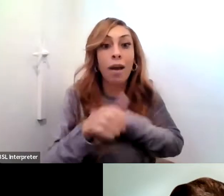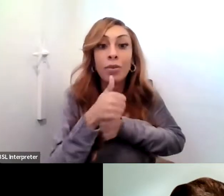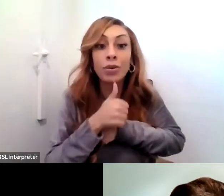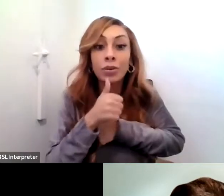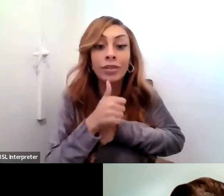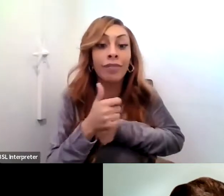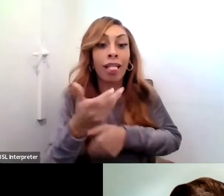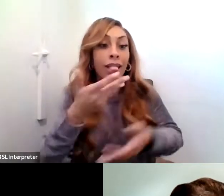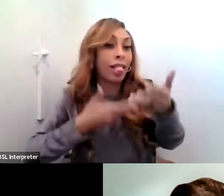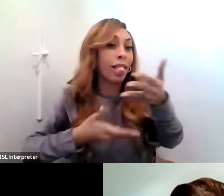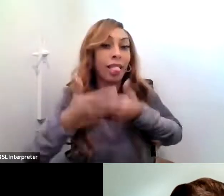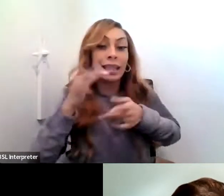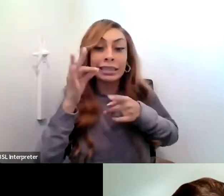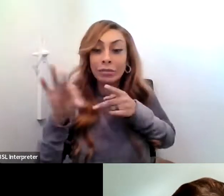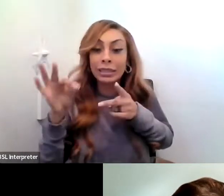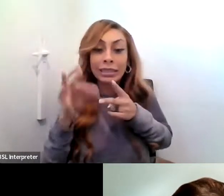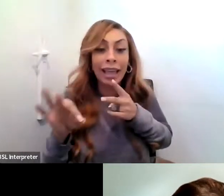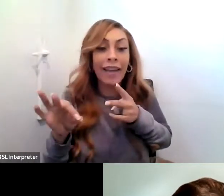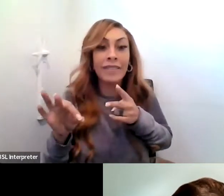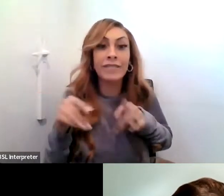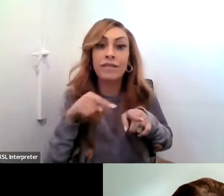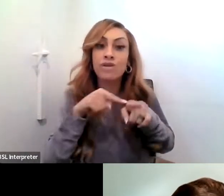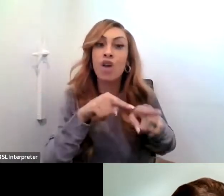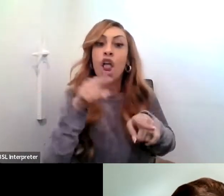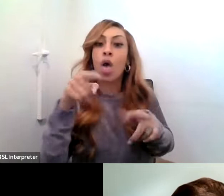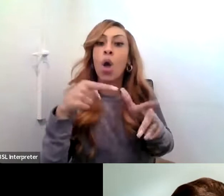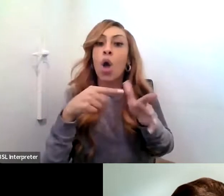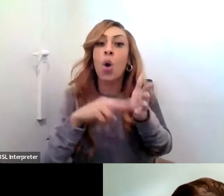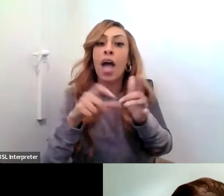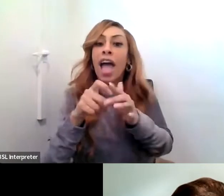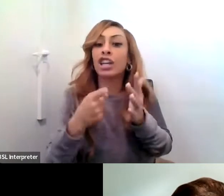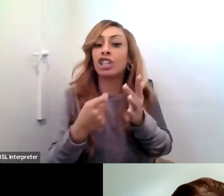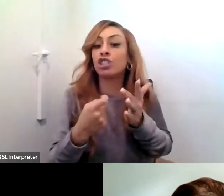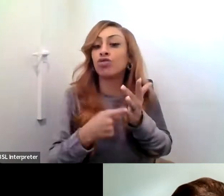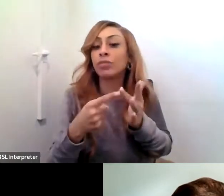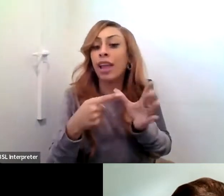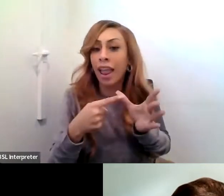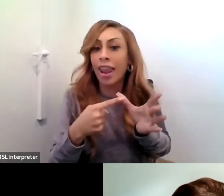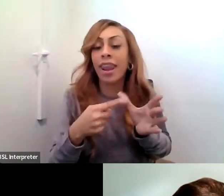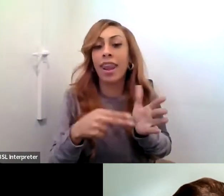but to talk to us very specifically, following on from what Adrian said, that it does need sustainability, it does need a business model,